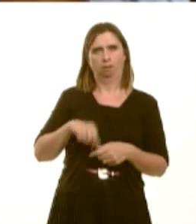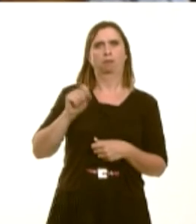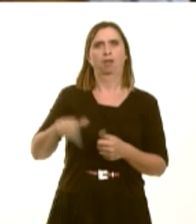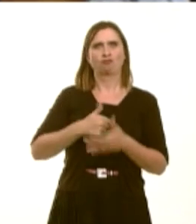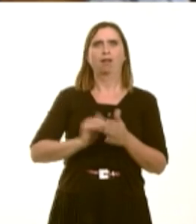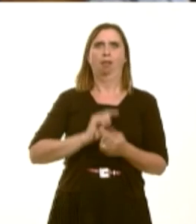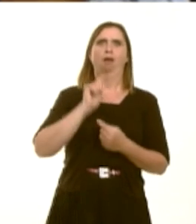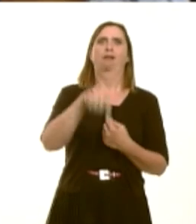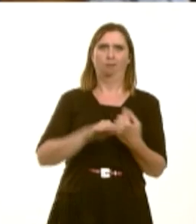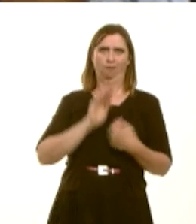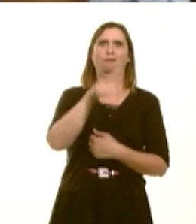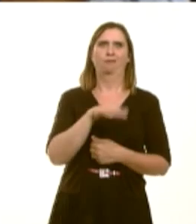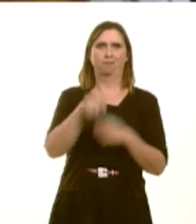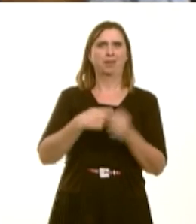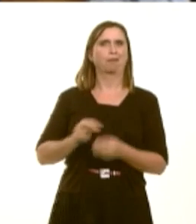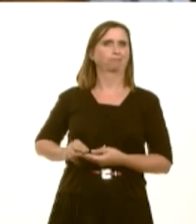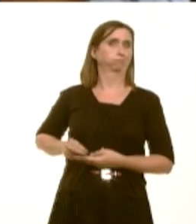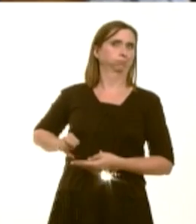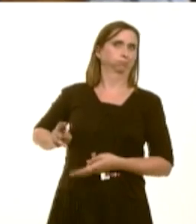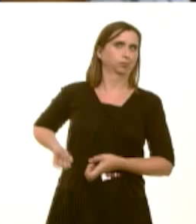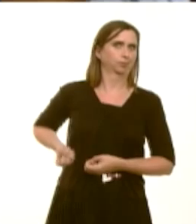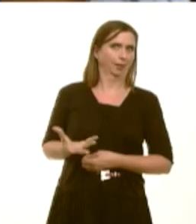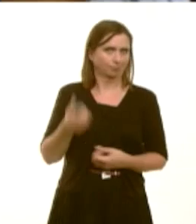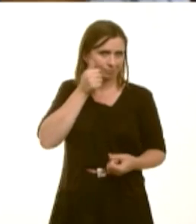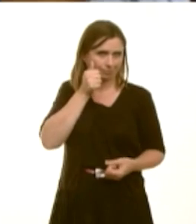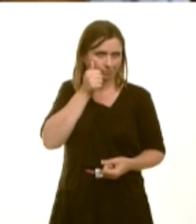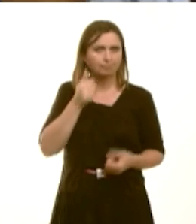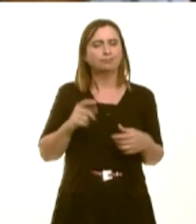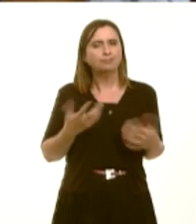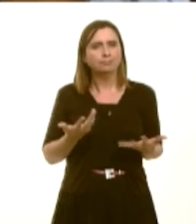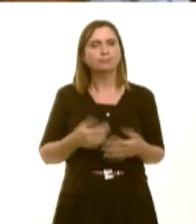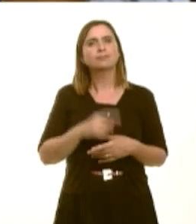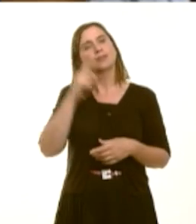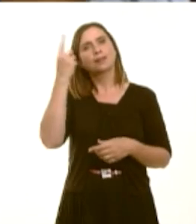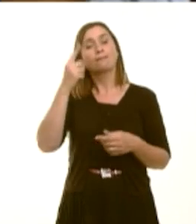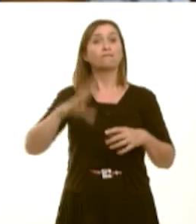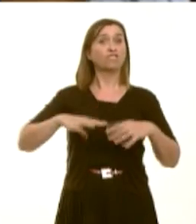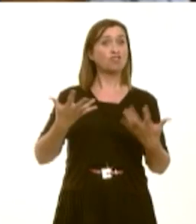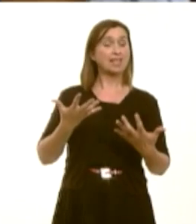based on what the liabilities would then be if the tolls were removed, balancing that,